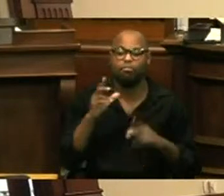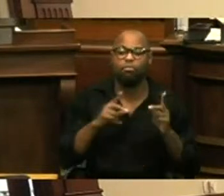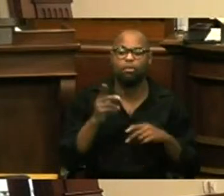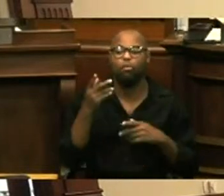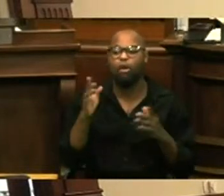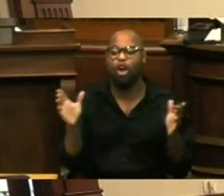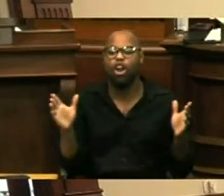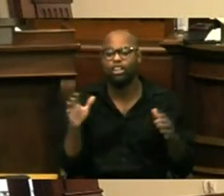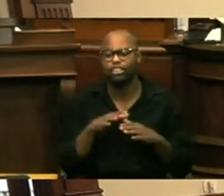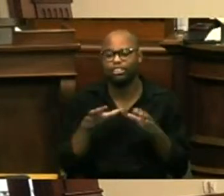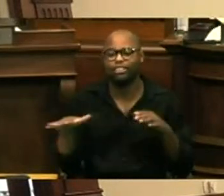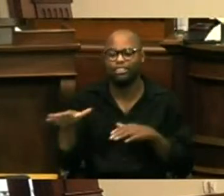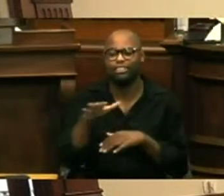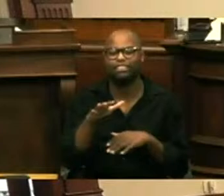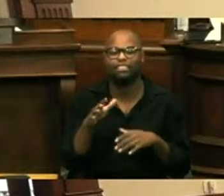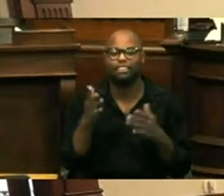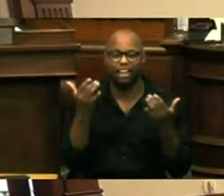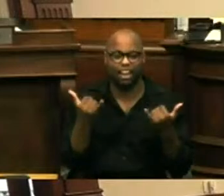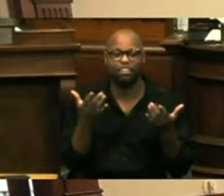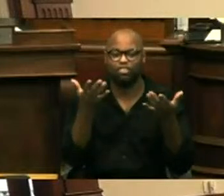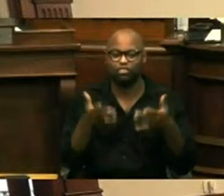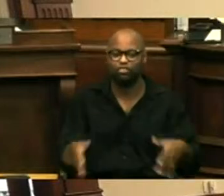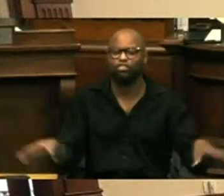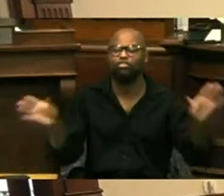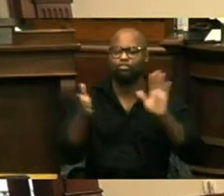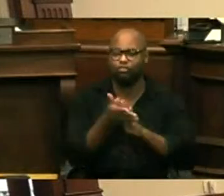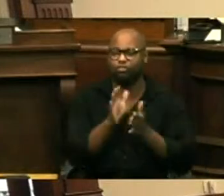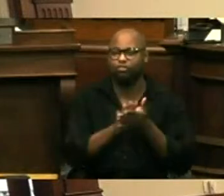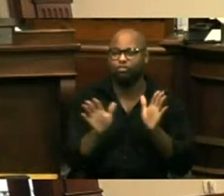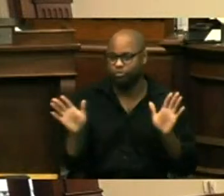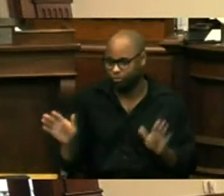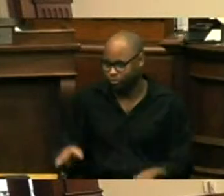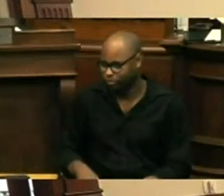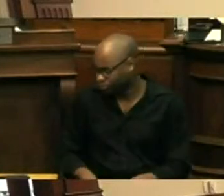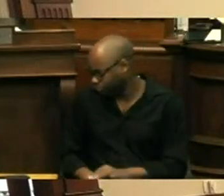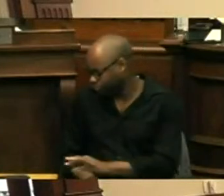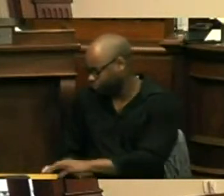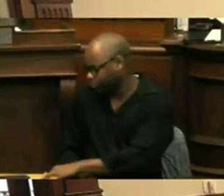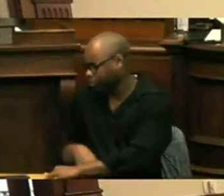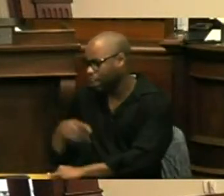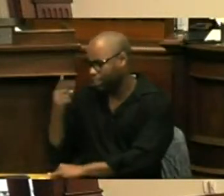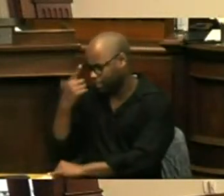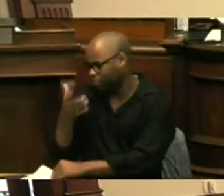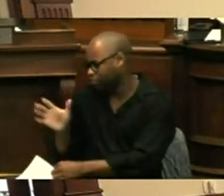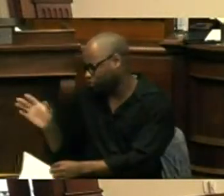business. The parks people work. Park the people. Parks and